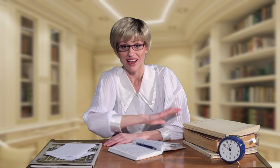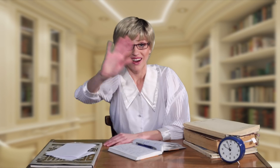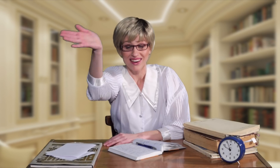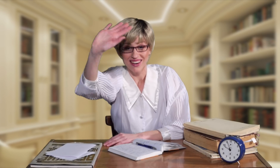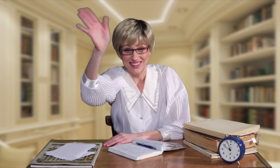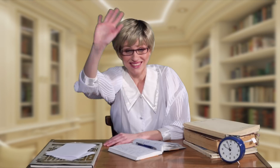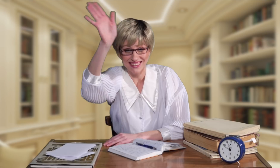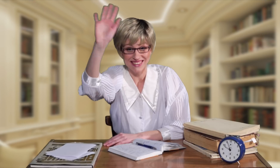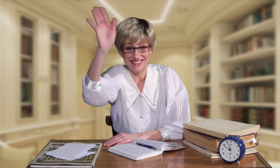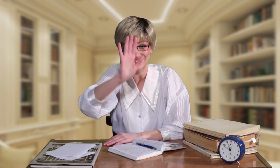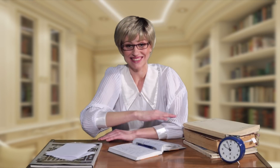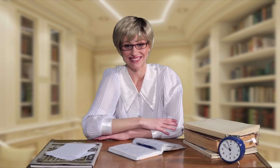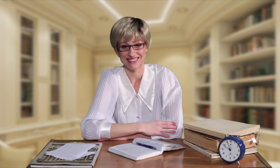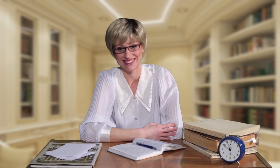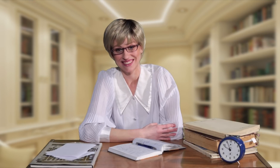Hello!